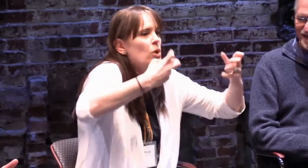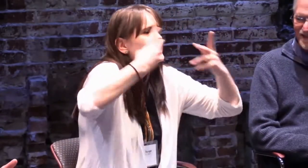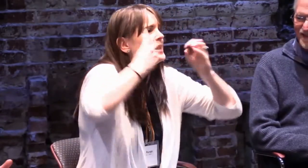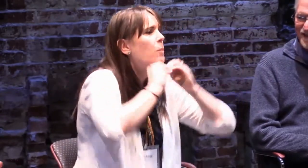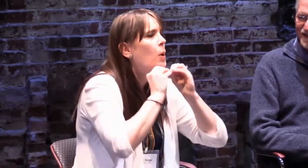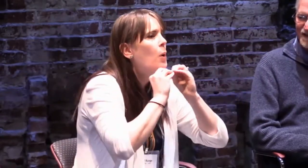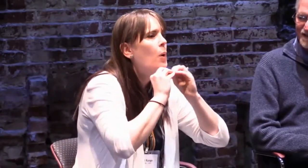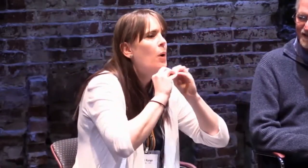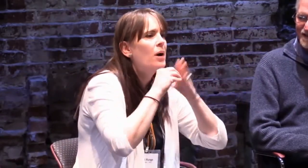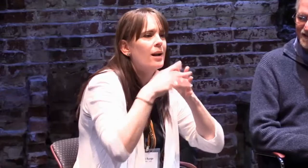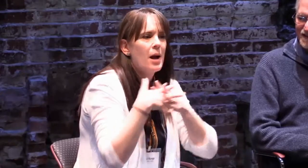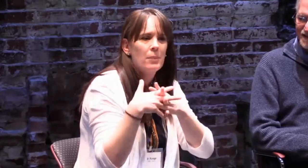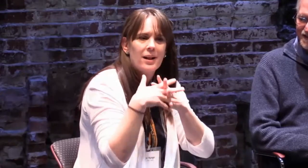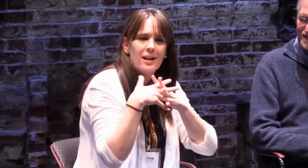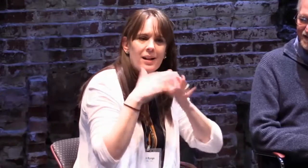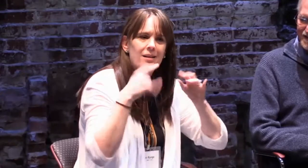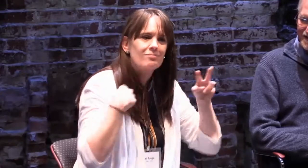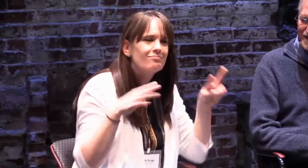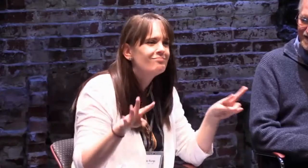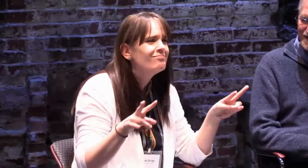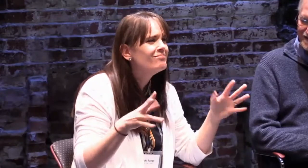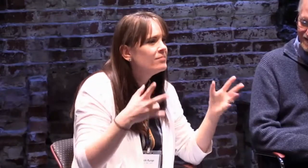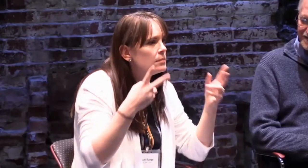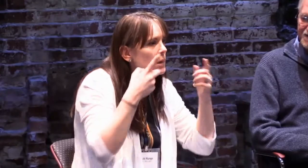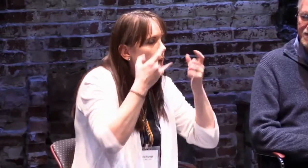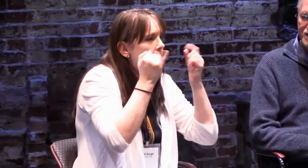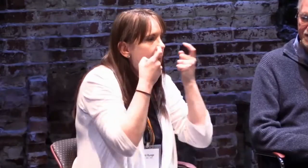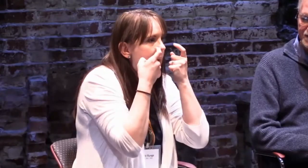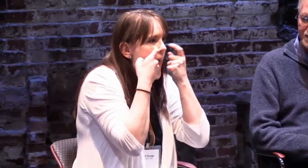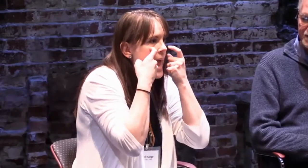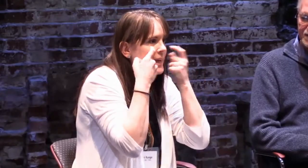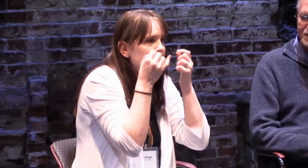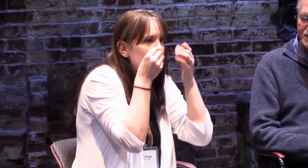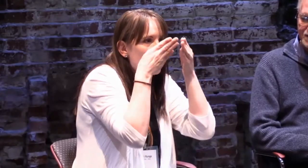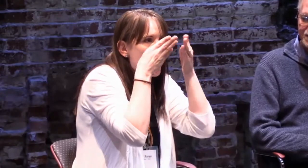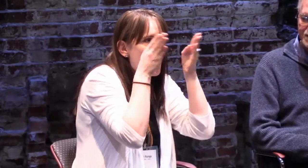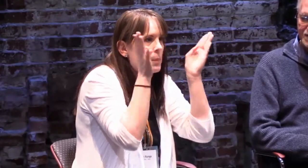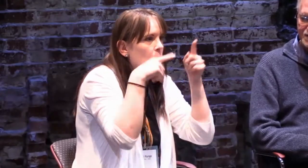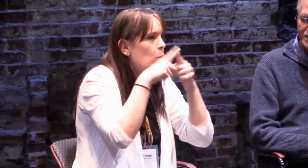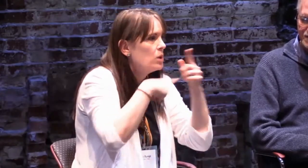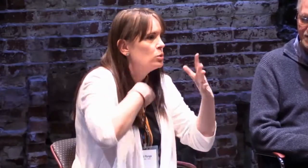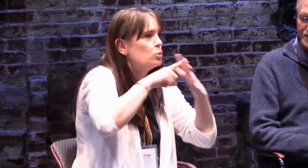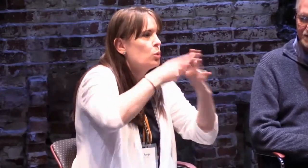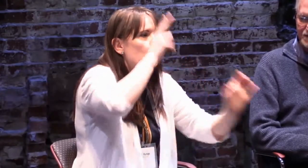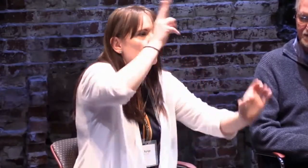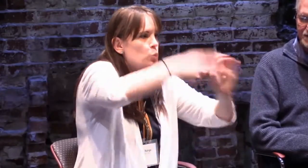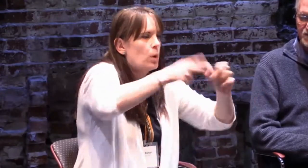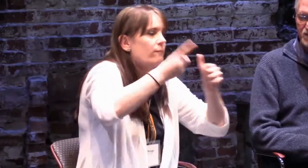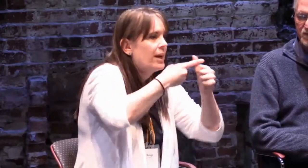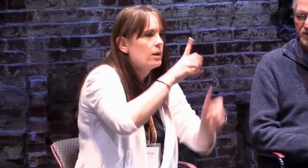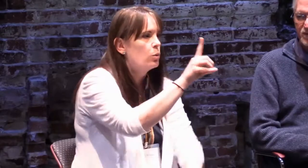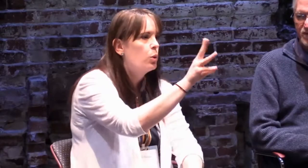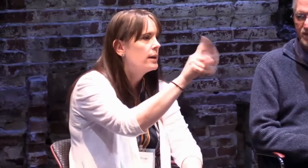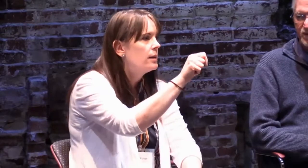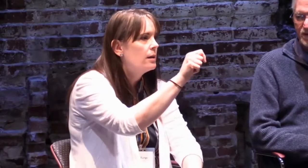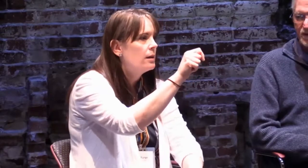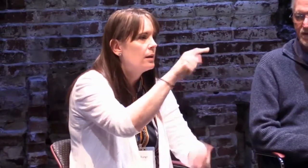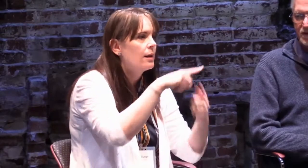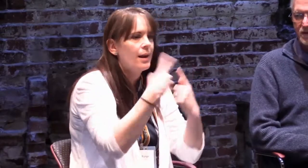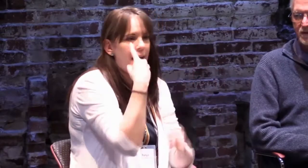that I mentioned, Bella, Alexandria, there are individuals out there that needed to see more, like I needed to see more. Their eyes needed to be opened,